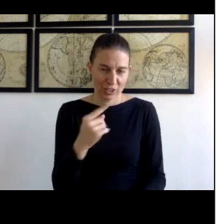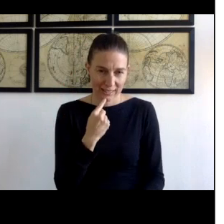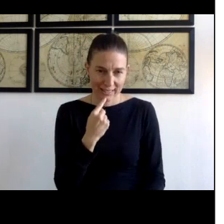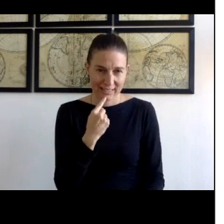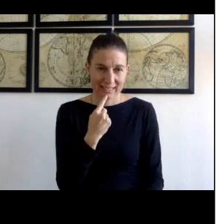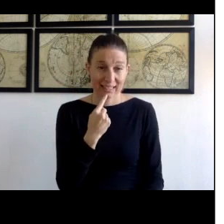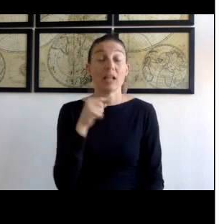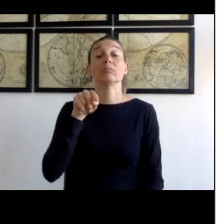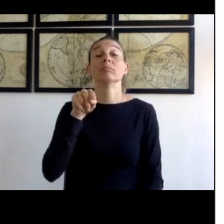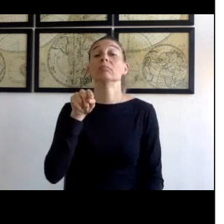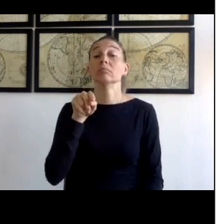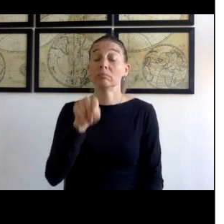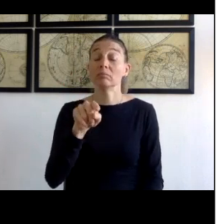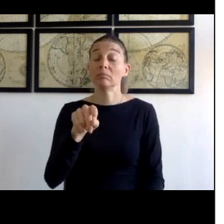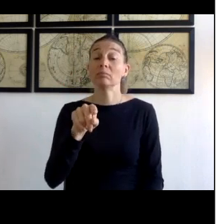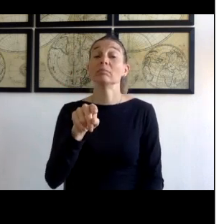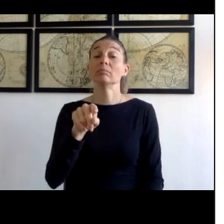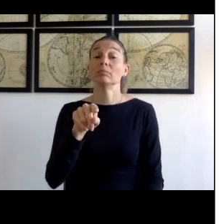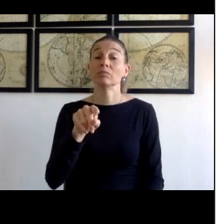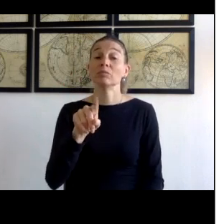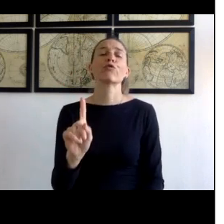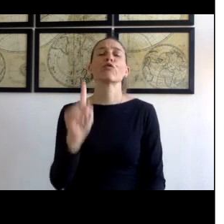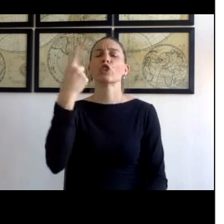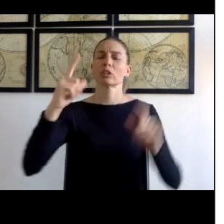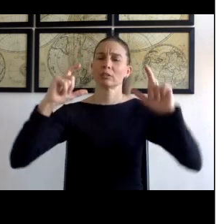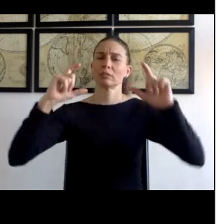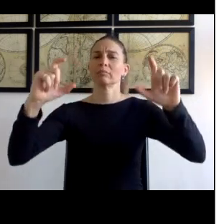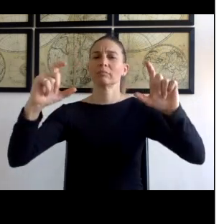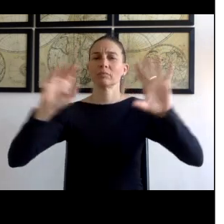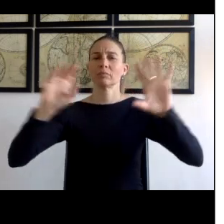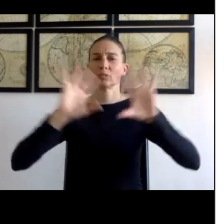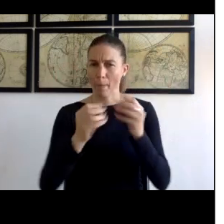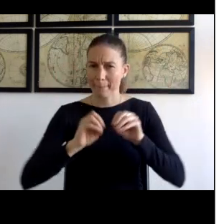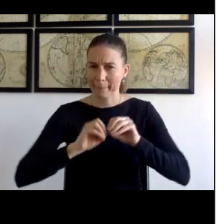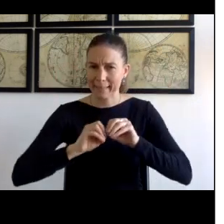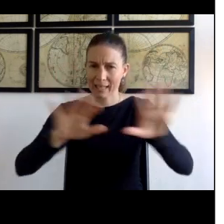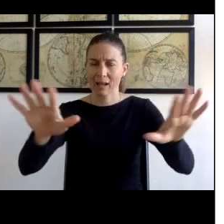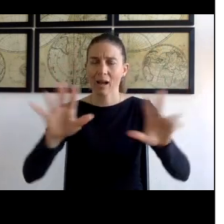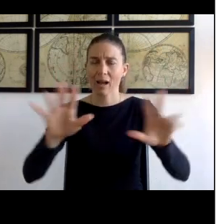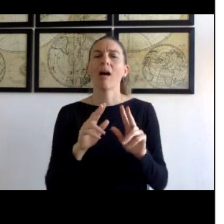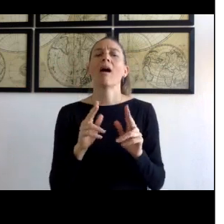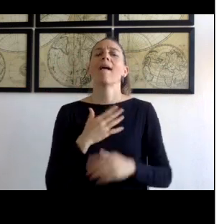we'll give you an overview on the Electronic Communications Code.